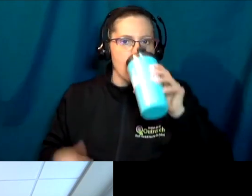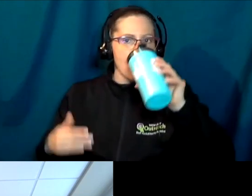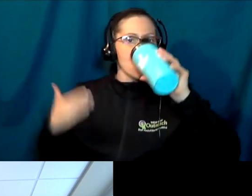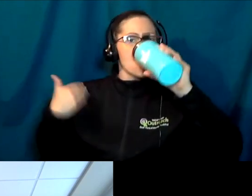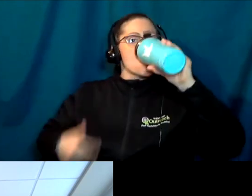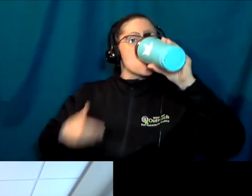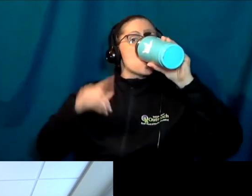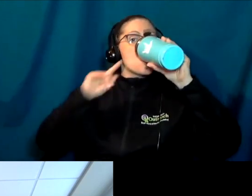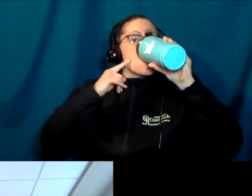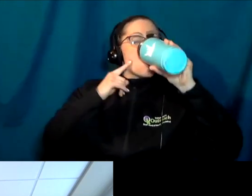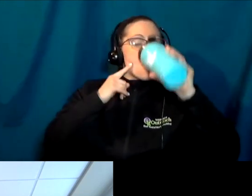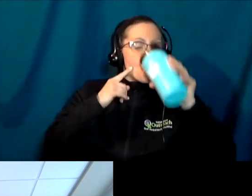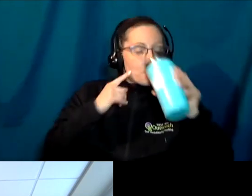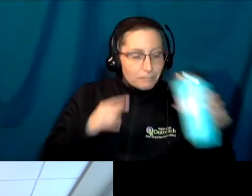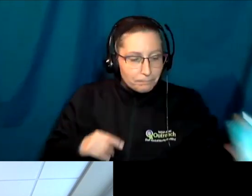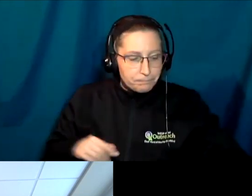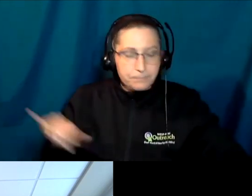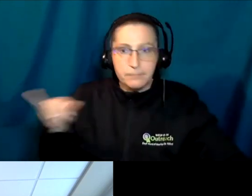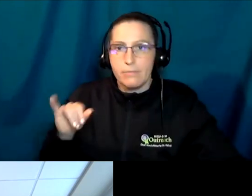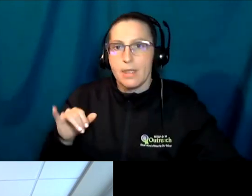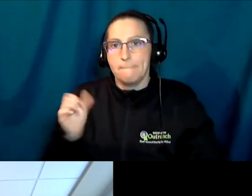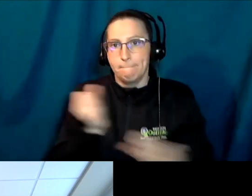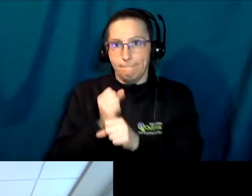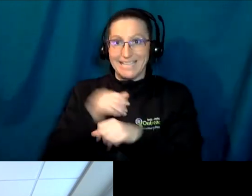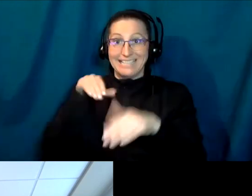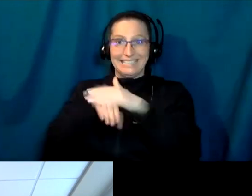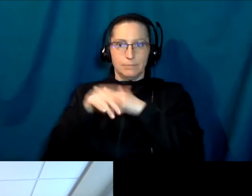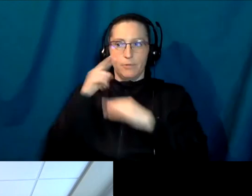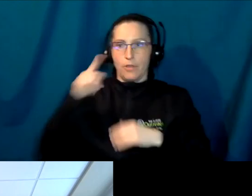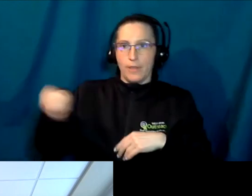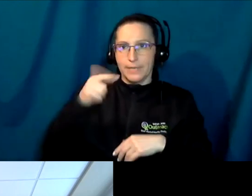and so it also makes it accessible for them. So they can watch it on their own time if